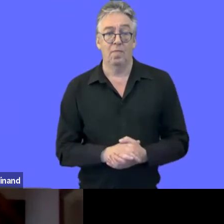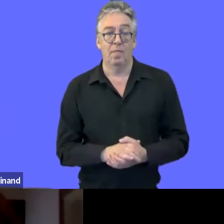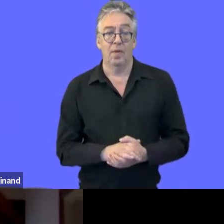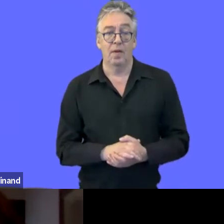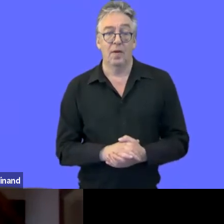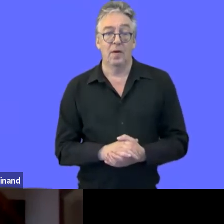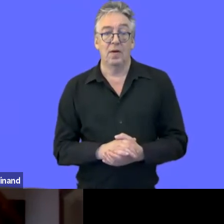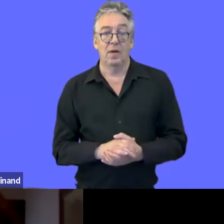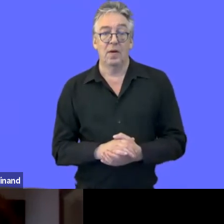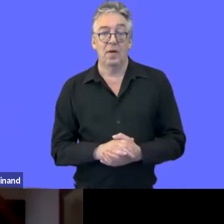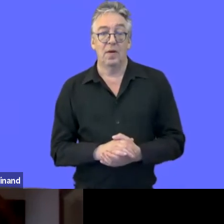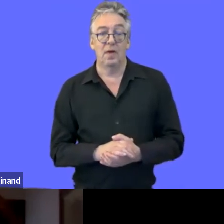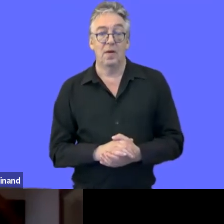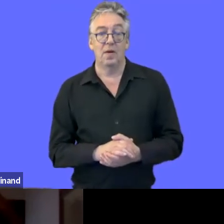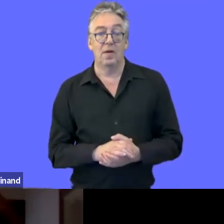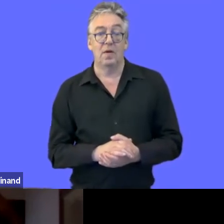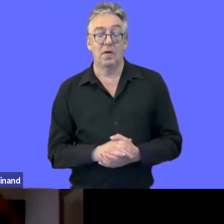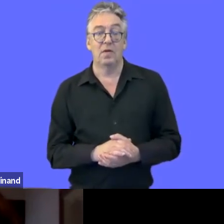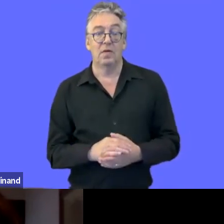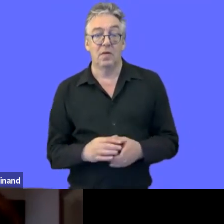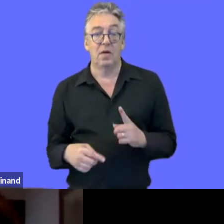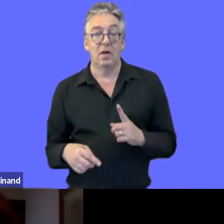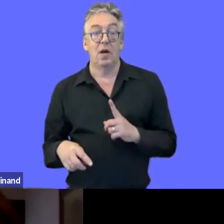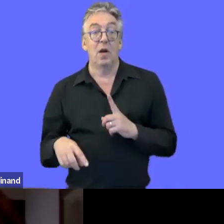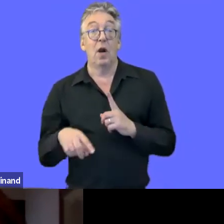the use of force and put at the centre lack of consent